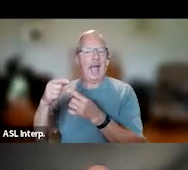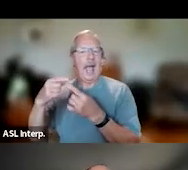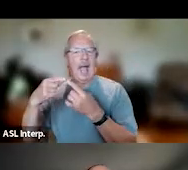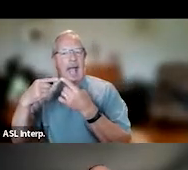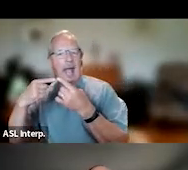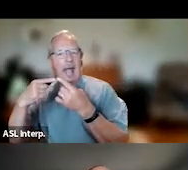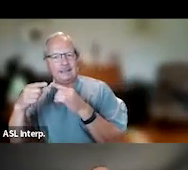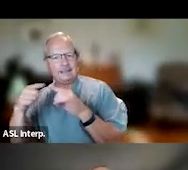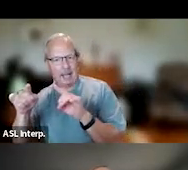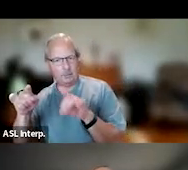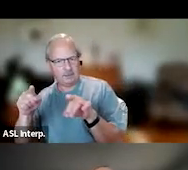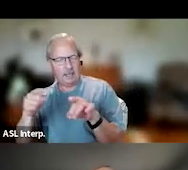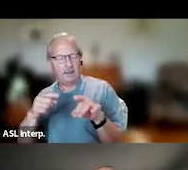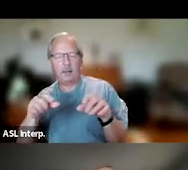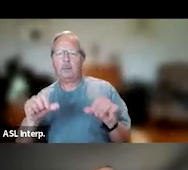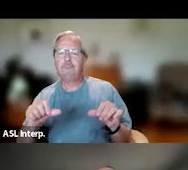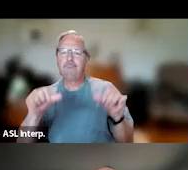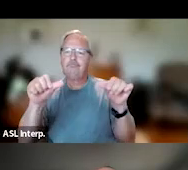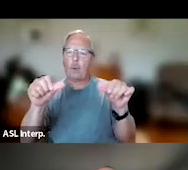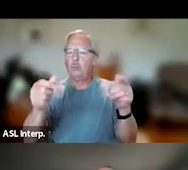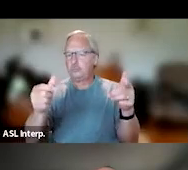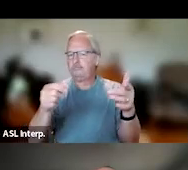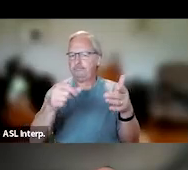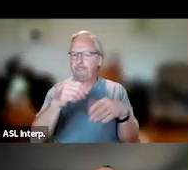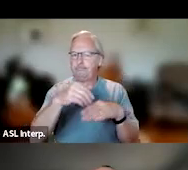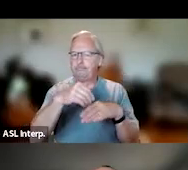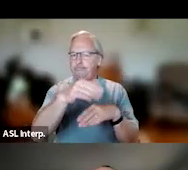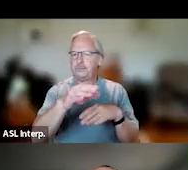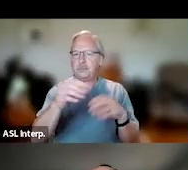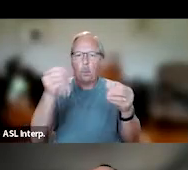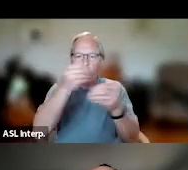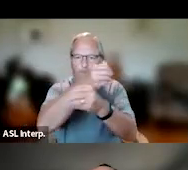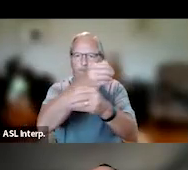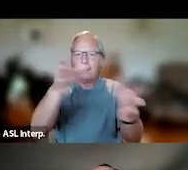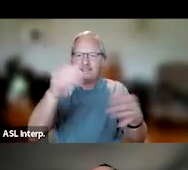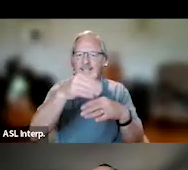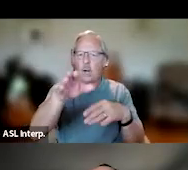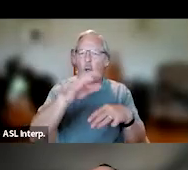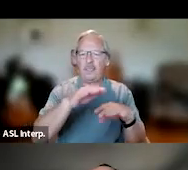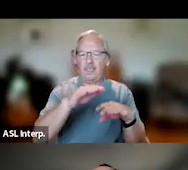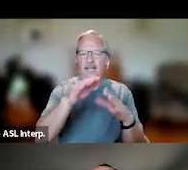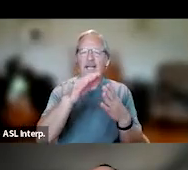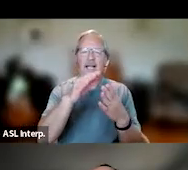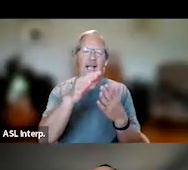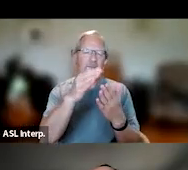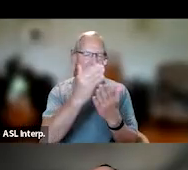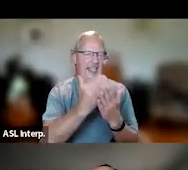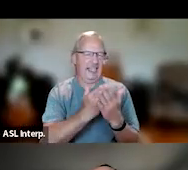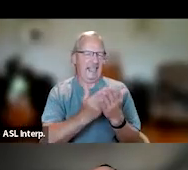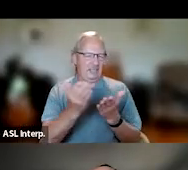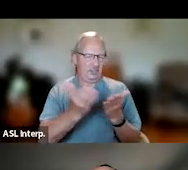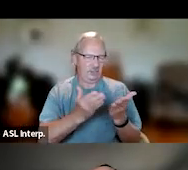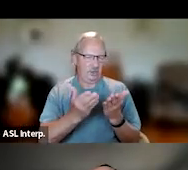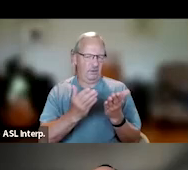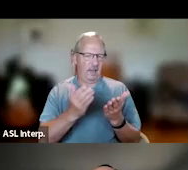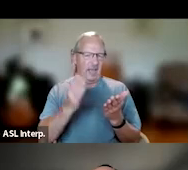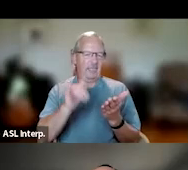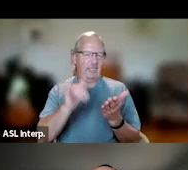There'll be a post, there'll be a message sent out on the LISTSERV or this is what has happened historically year to year.